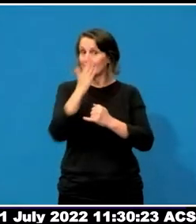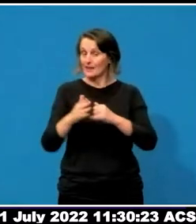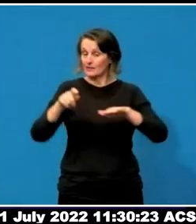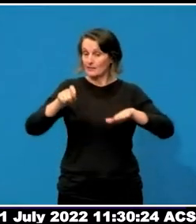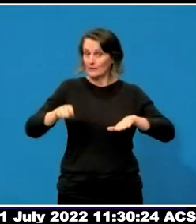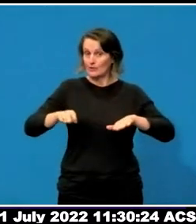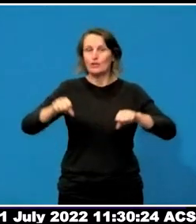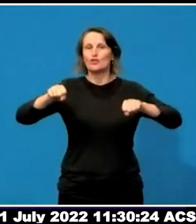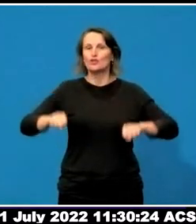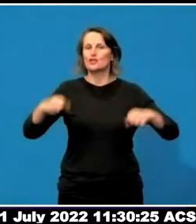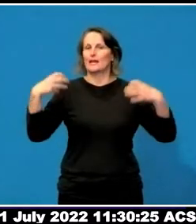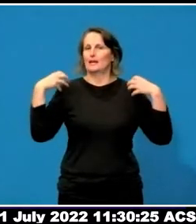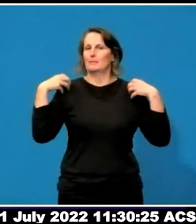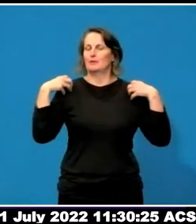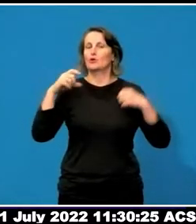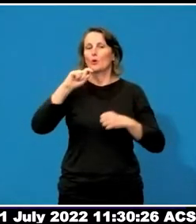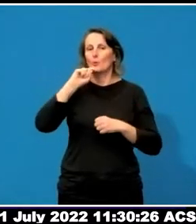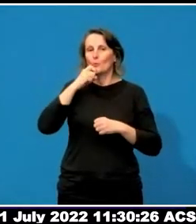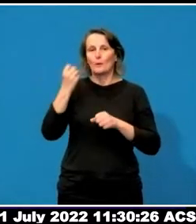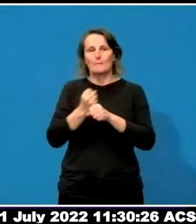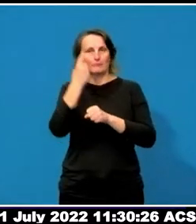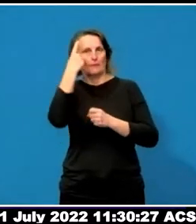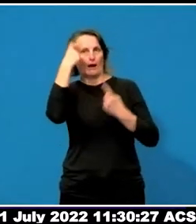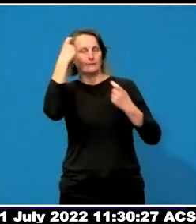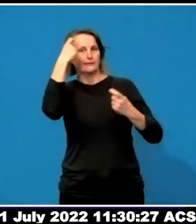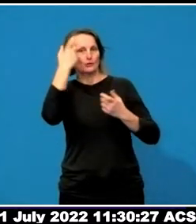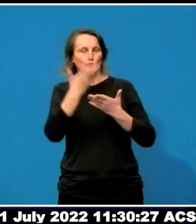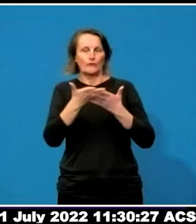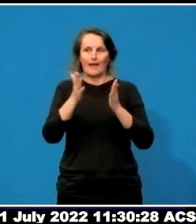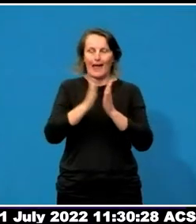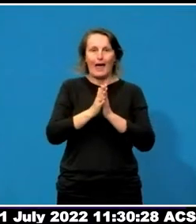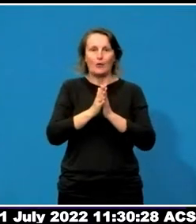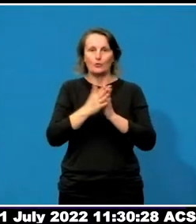wish Counsel Assisting to prepare any written or oral submissions on the evidence